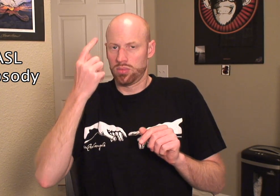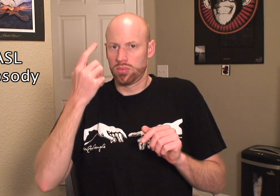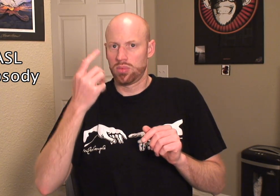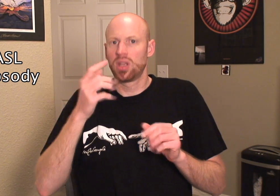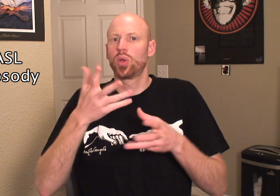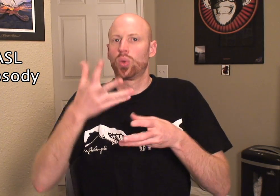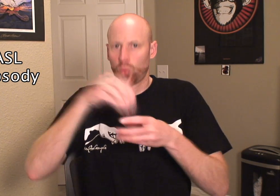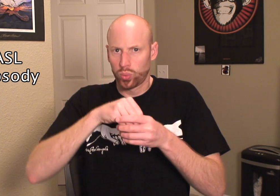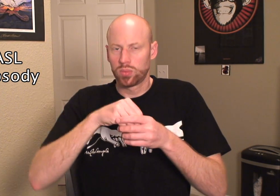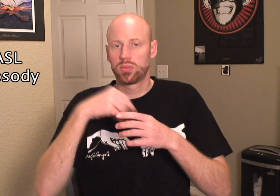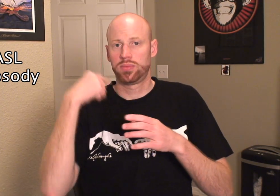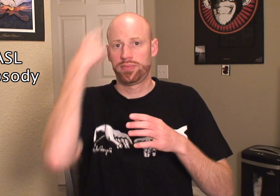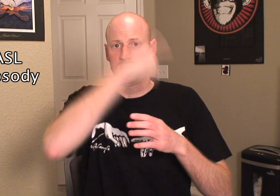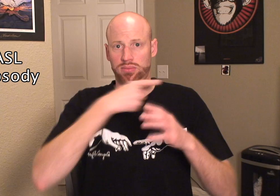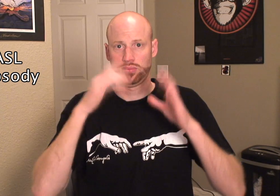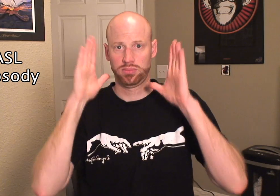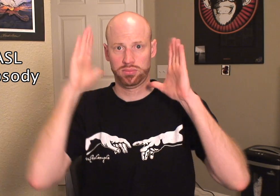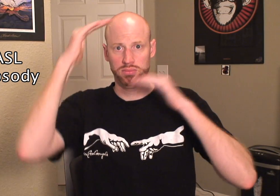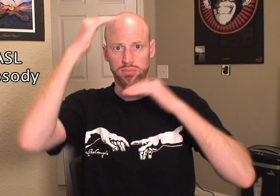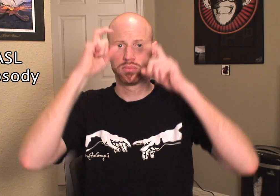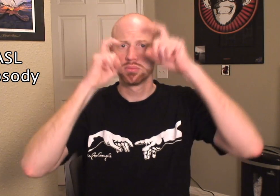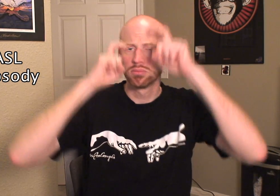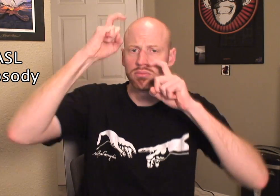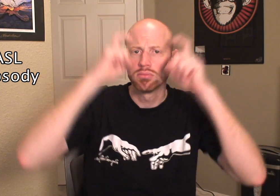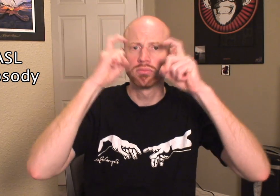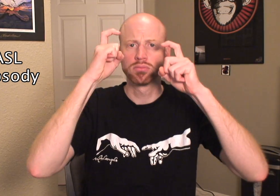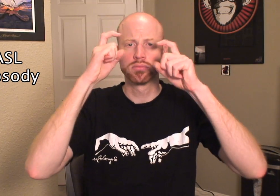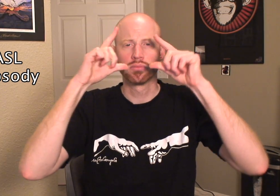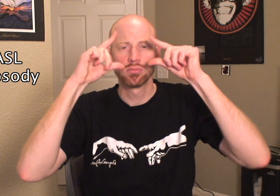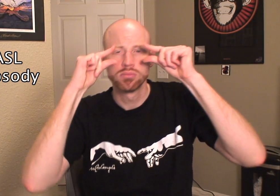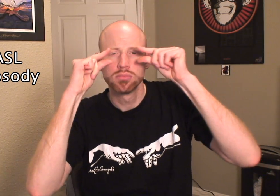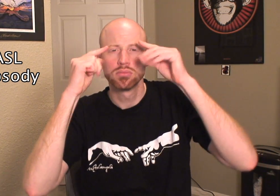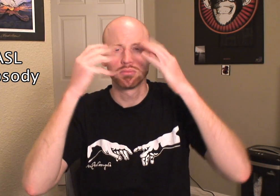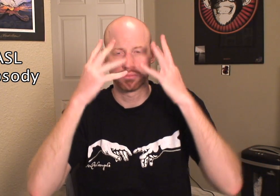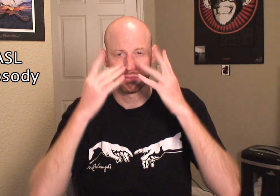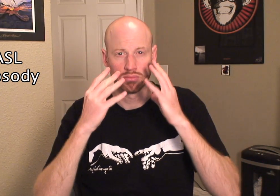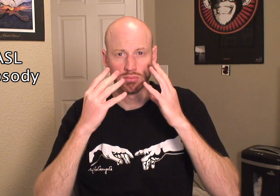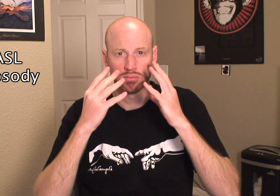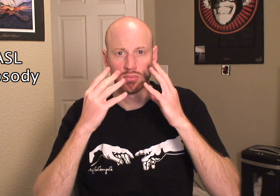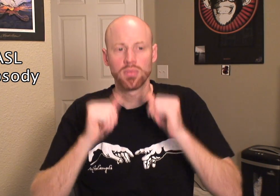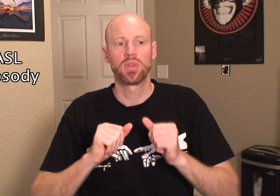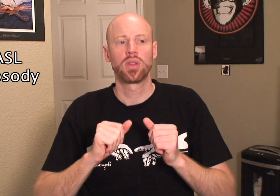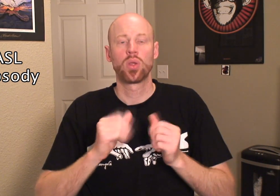uses non-manual signals,